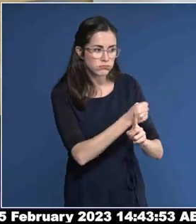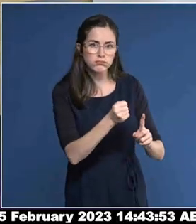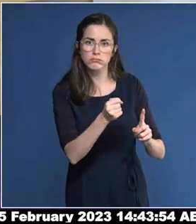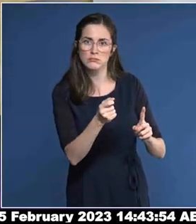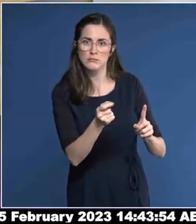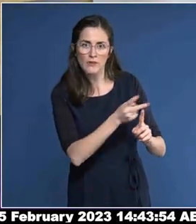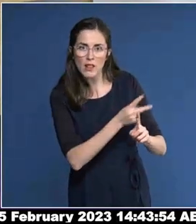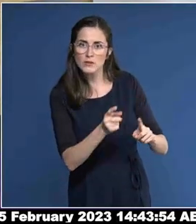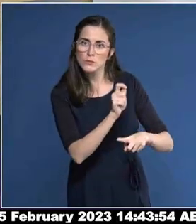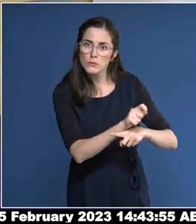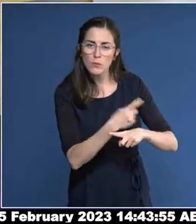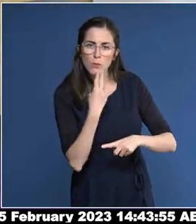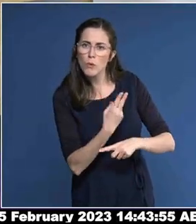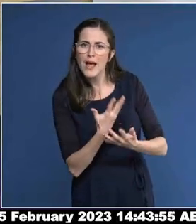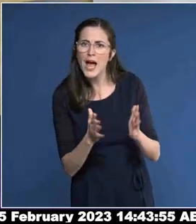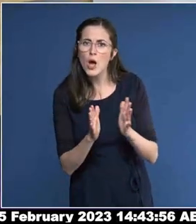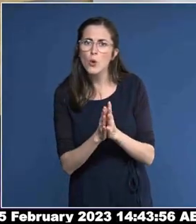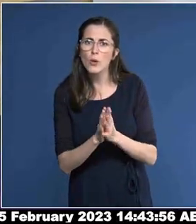I think it depends on how one is looking at it.